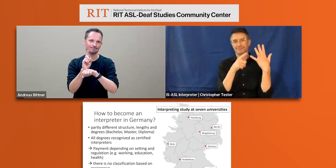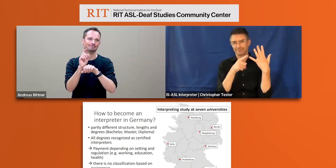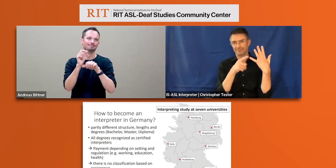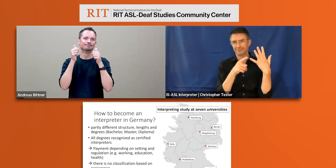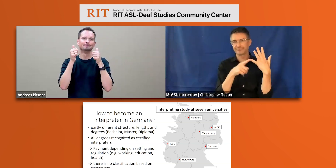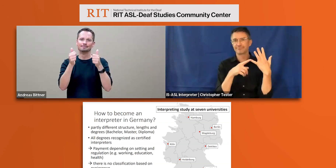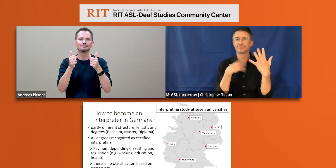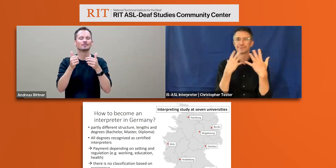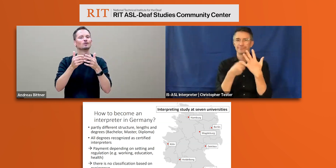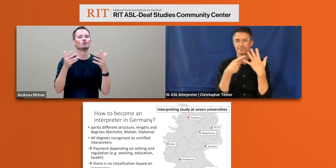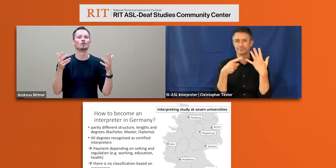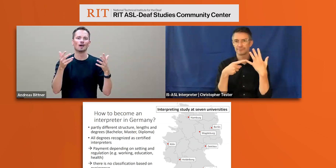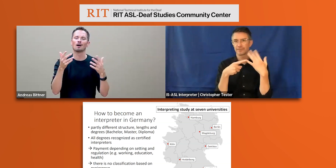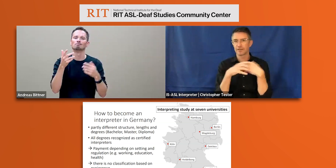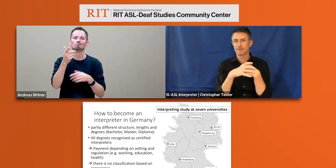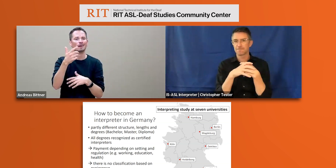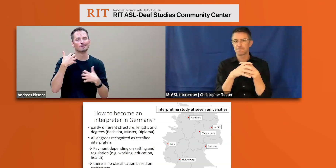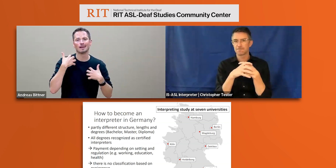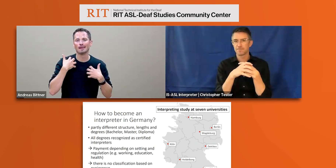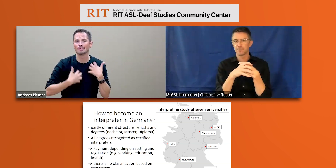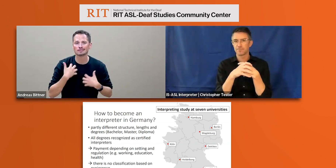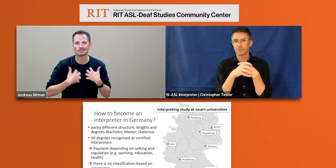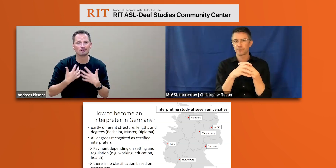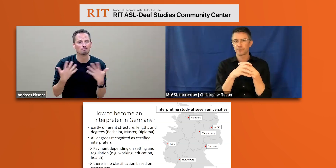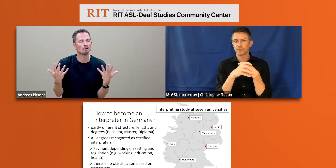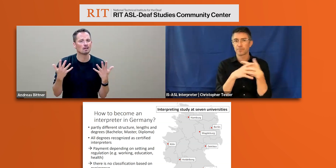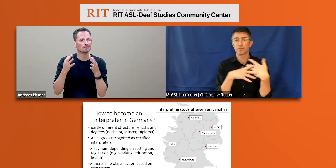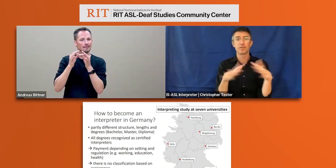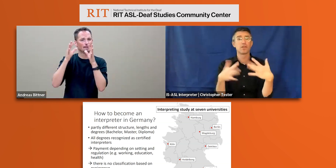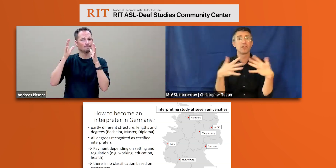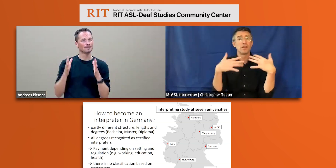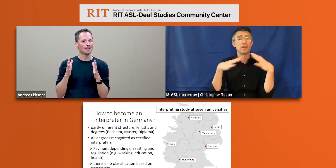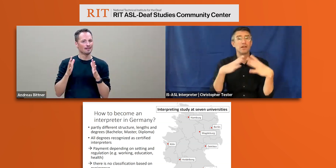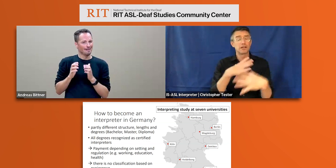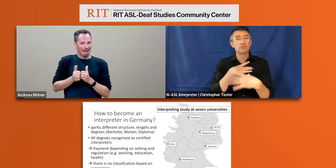I think this will probably be the last thing I share.